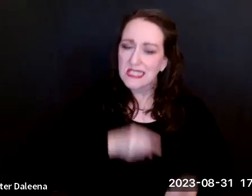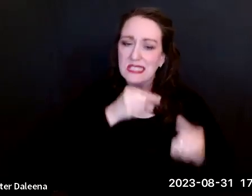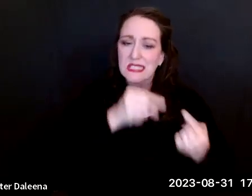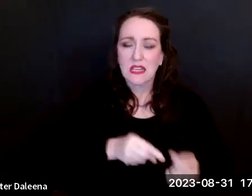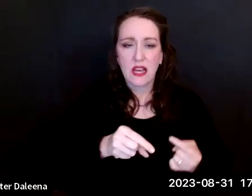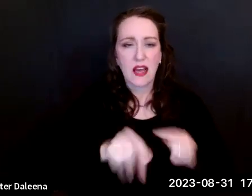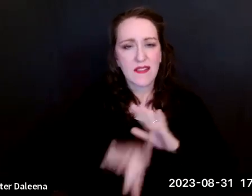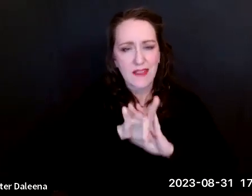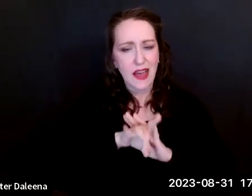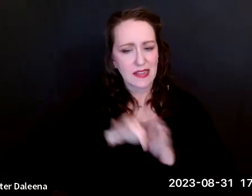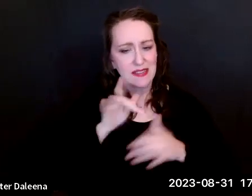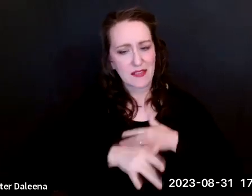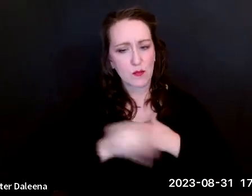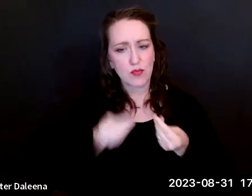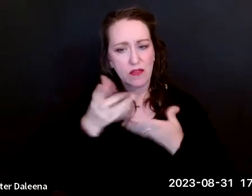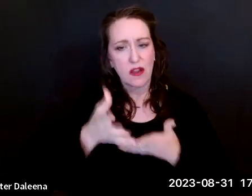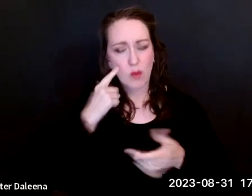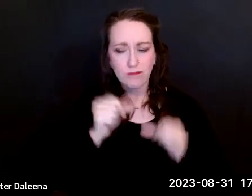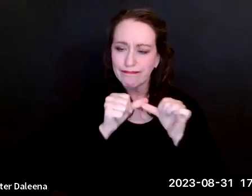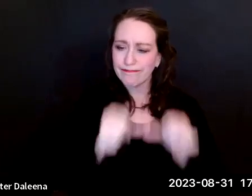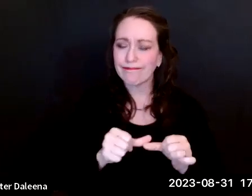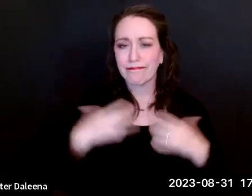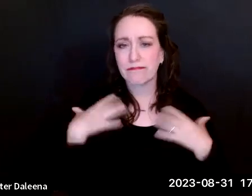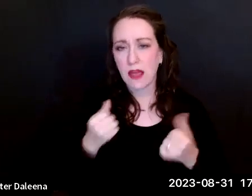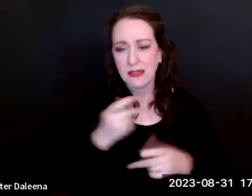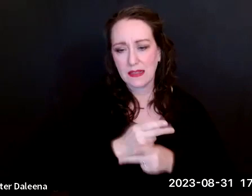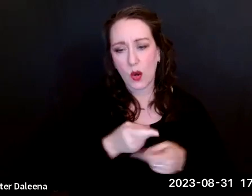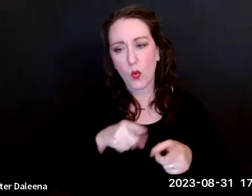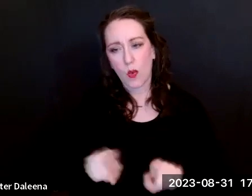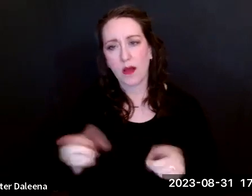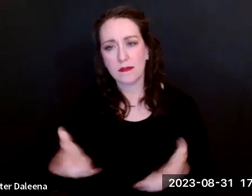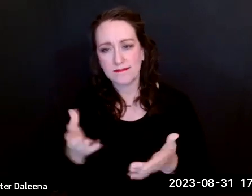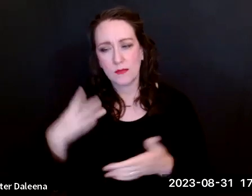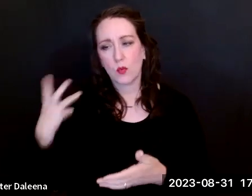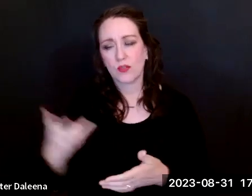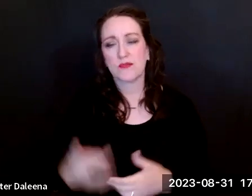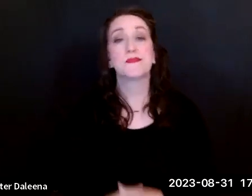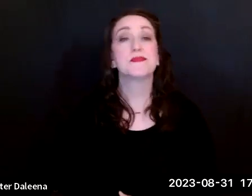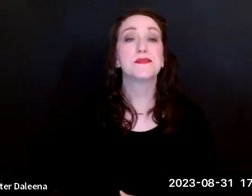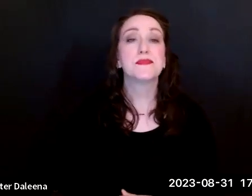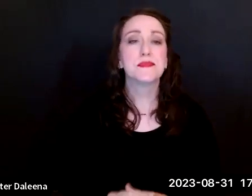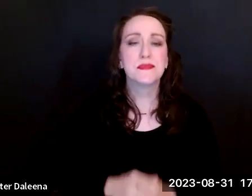providers to continue their health care while in Washington establishing a continuity of